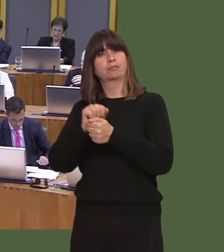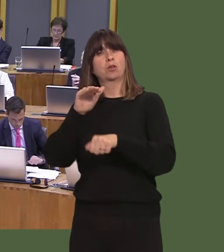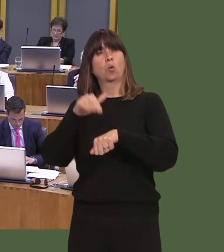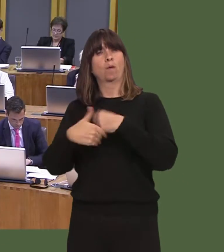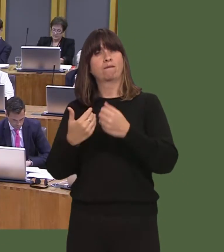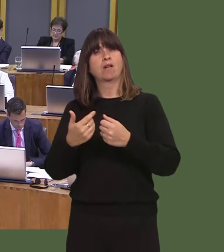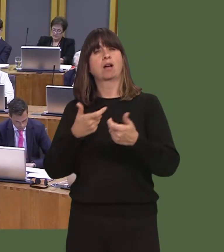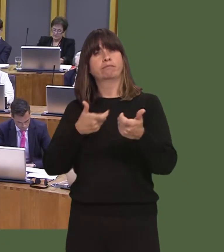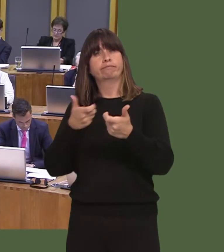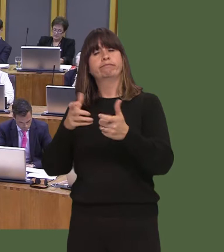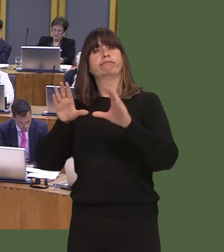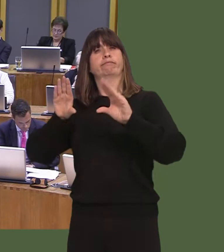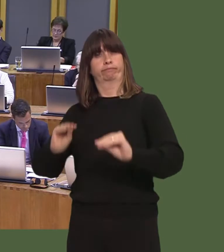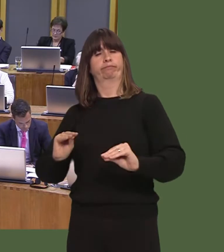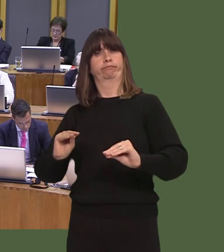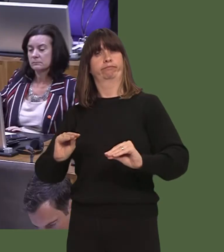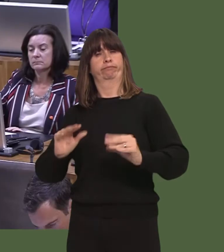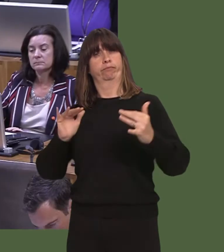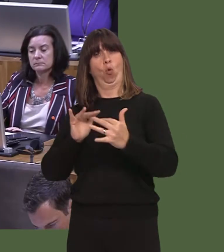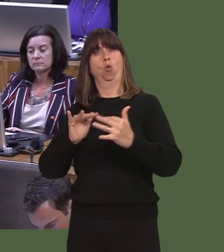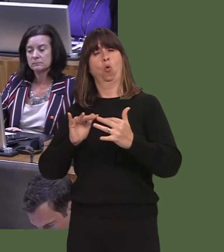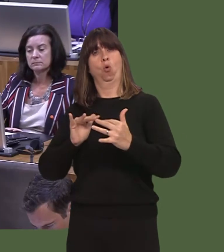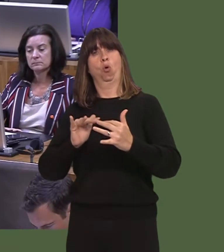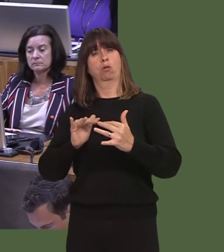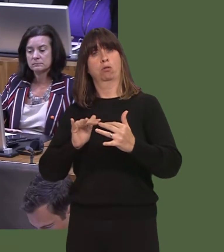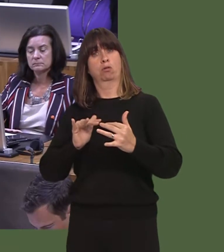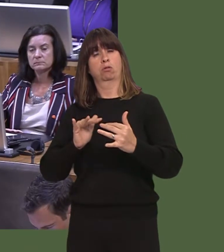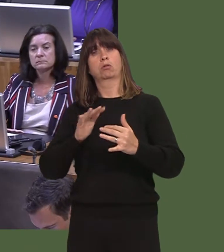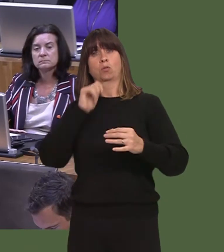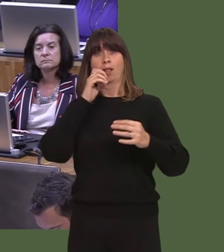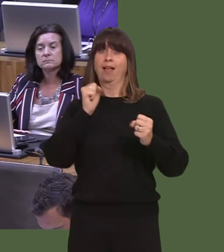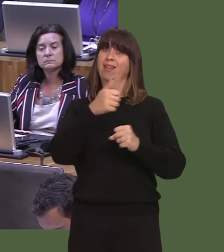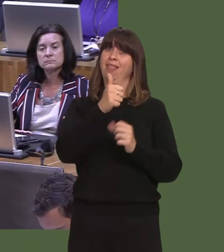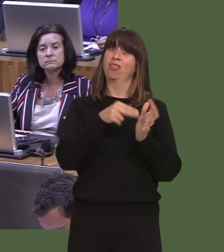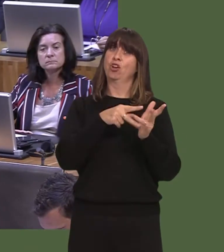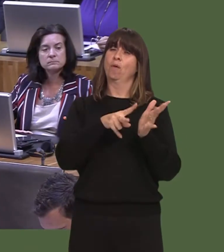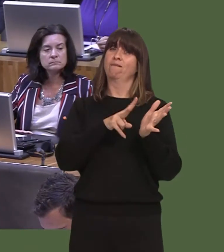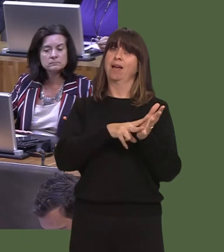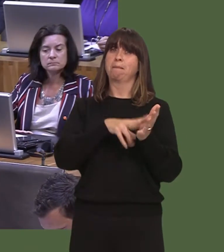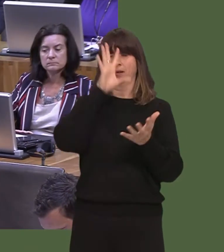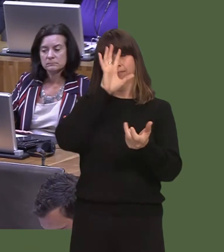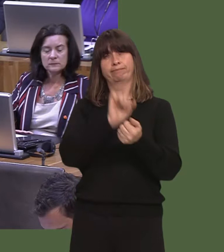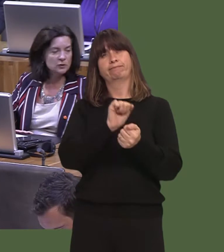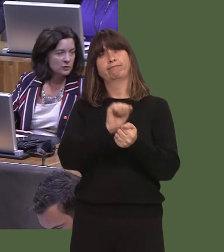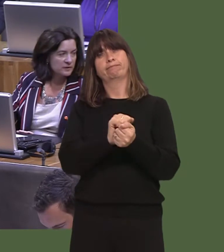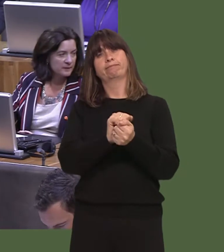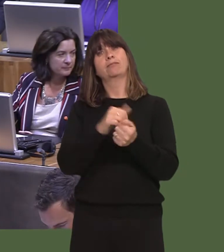We will join the other UK nations in marking the centenary with a national service of thanksgiving on 11 November. That service will be held at Llandaff cathedral.